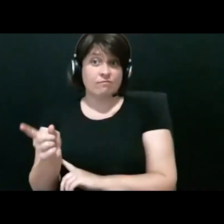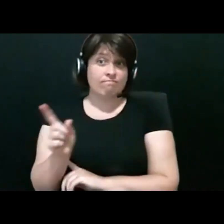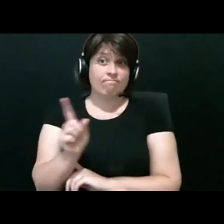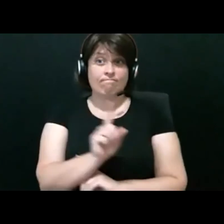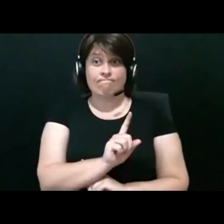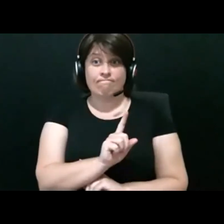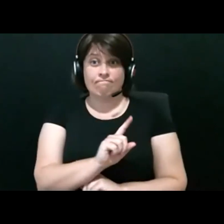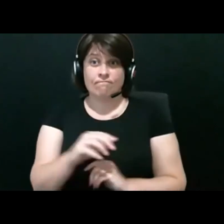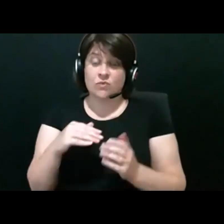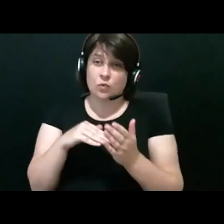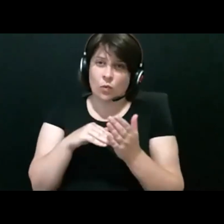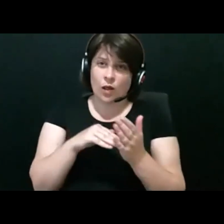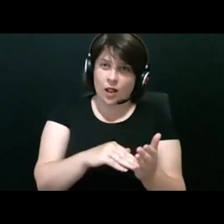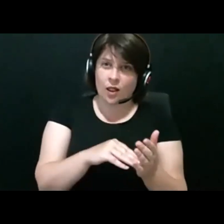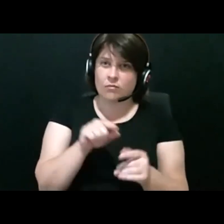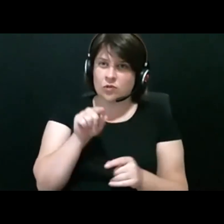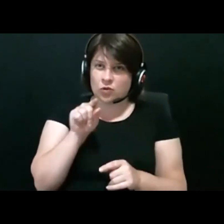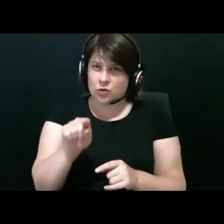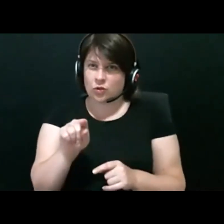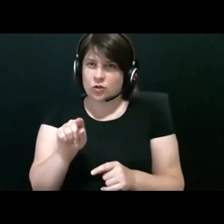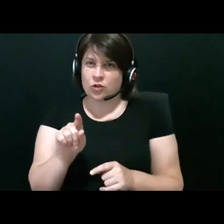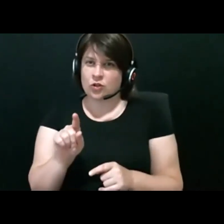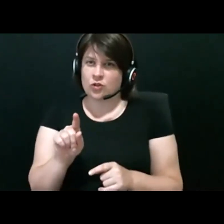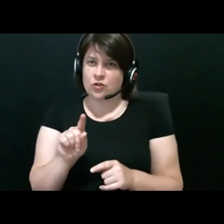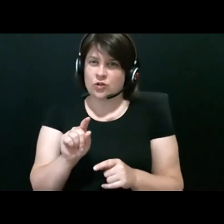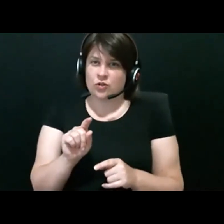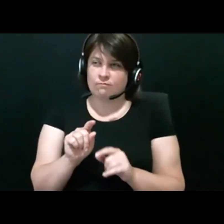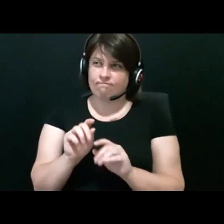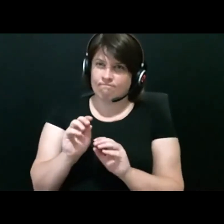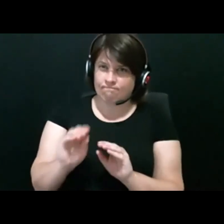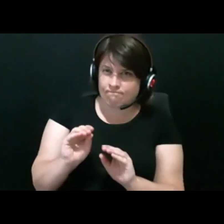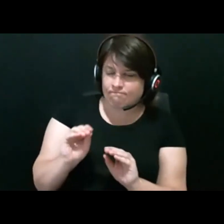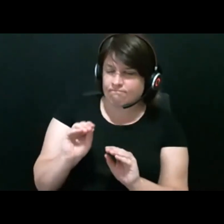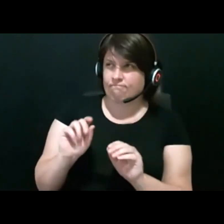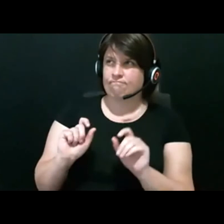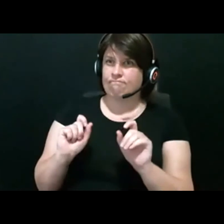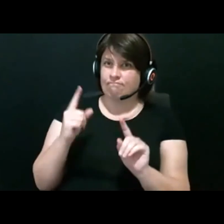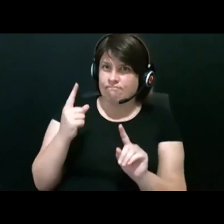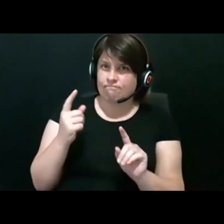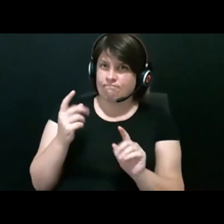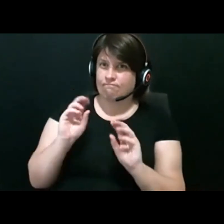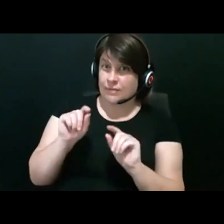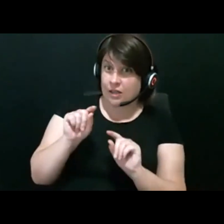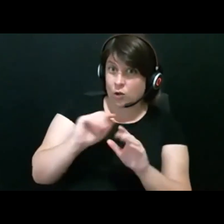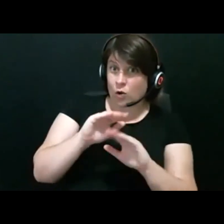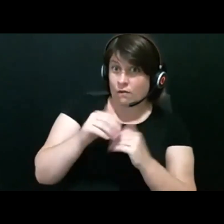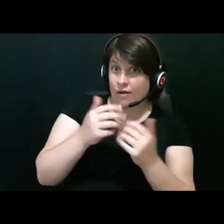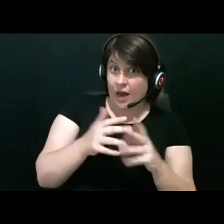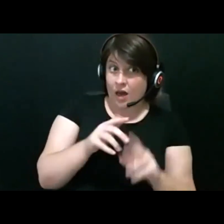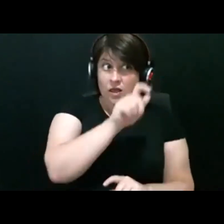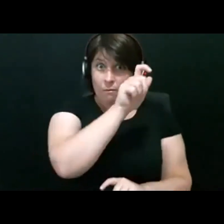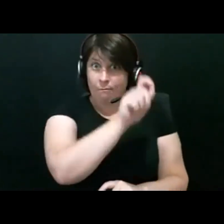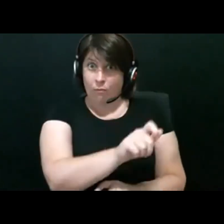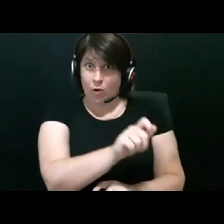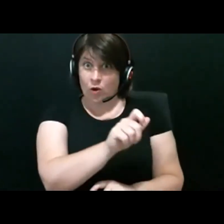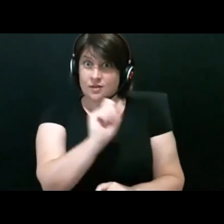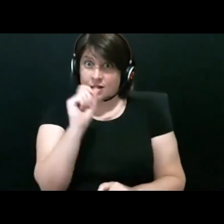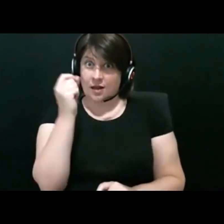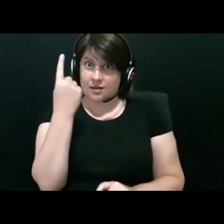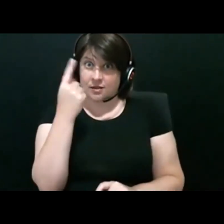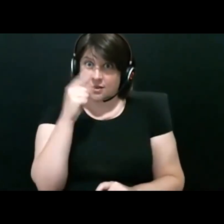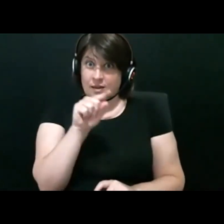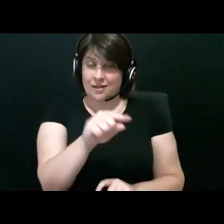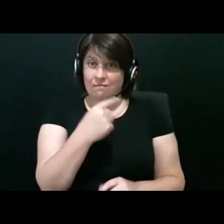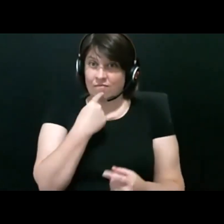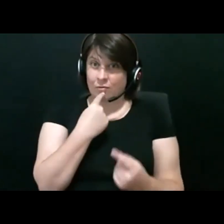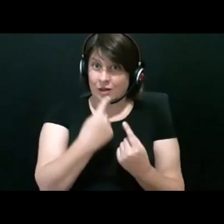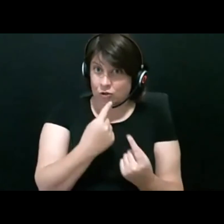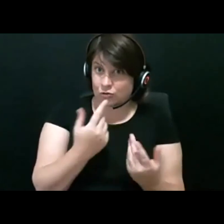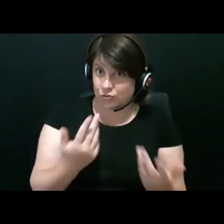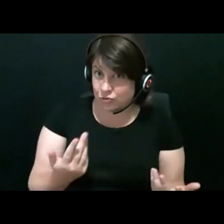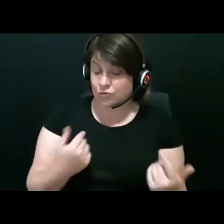try and understand how that person is perceiving the input, and maybe I would be thinking about